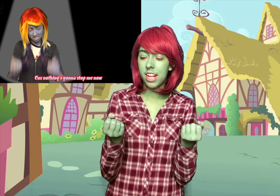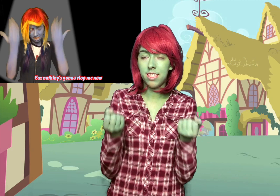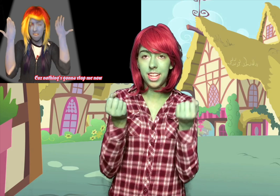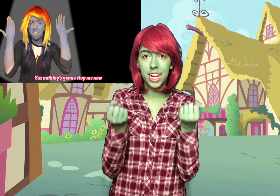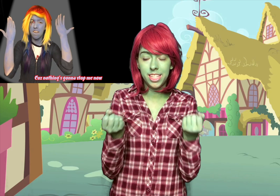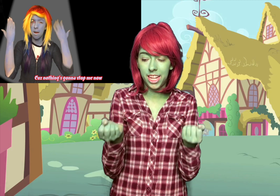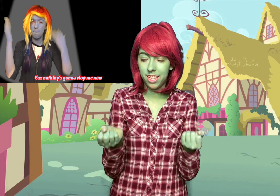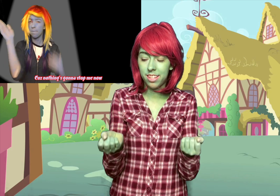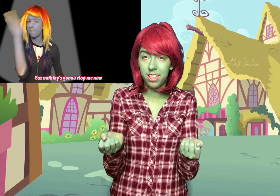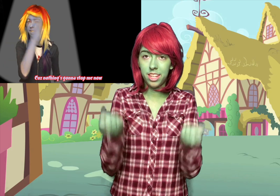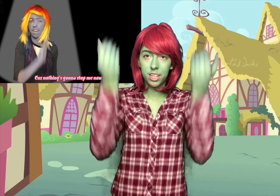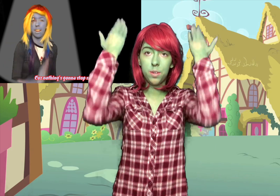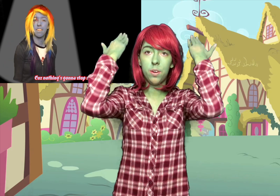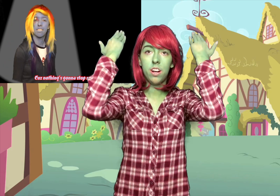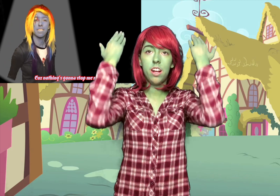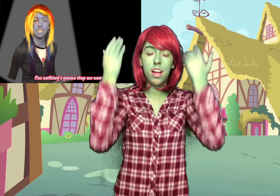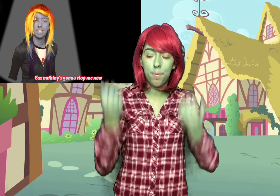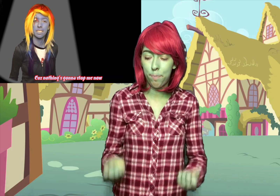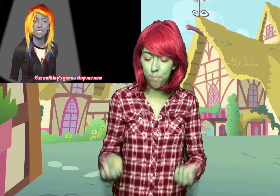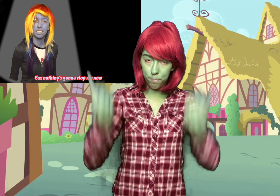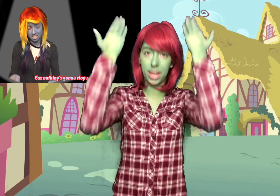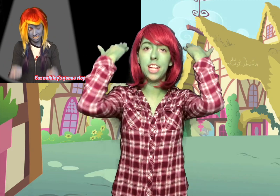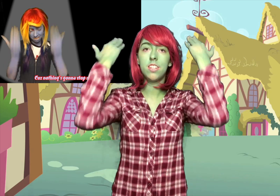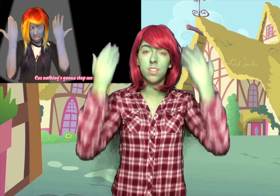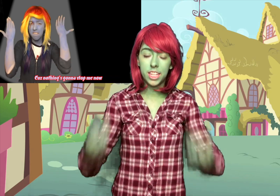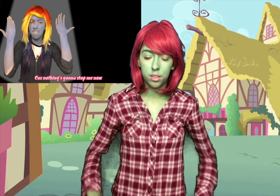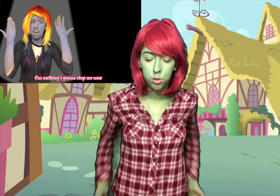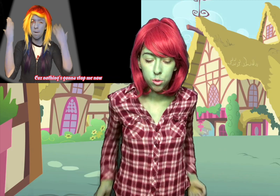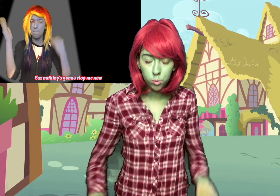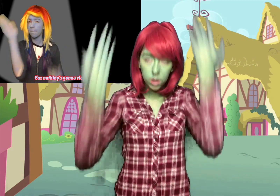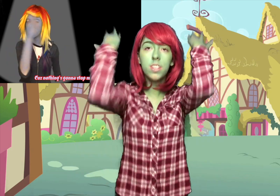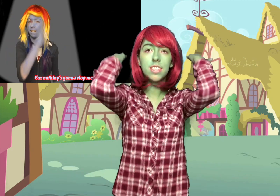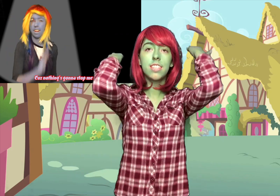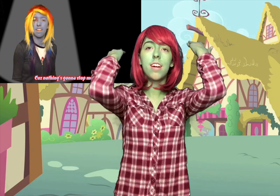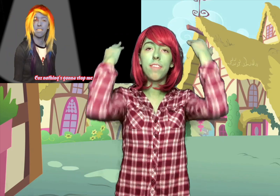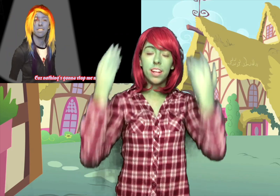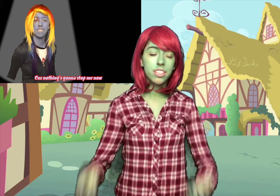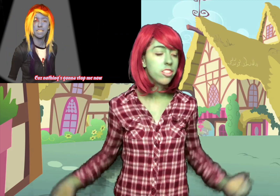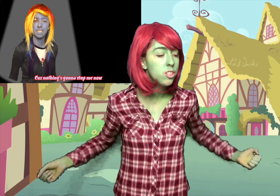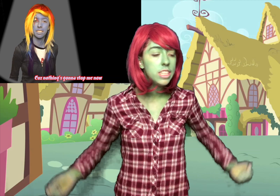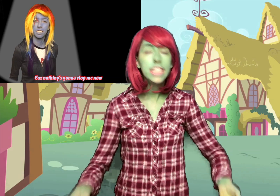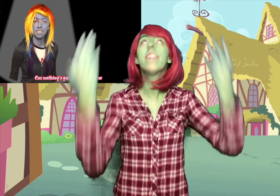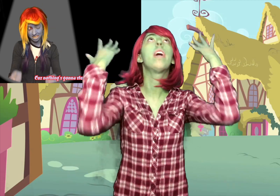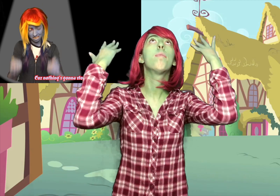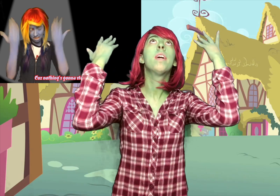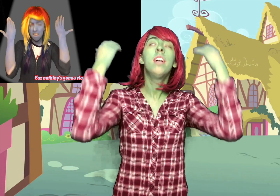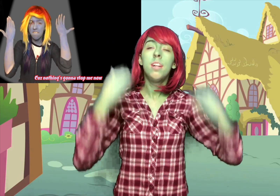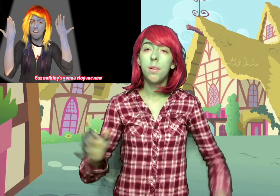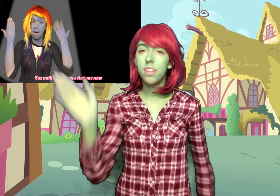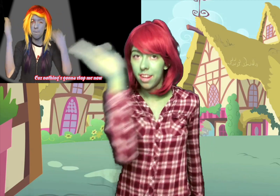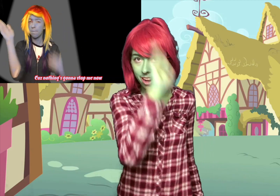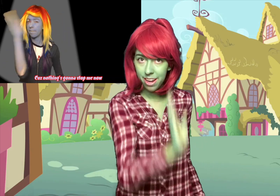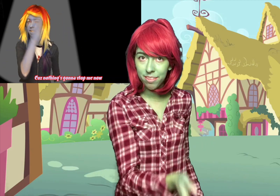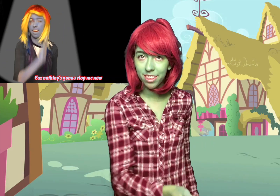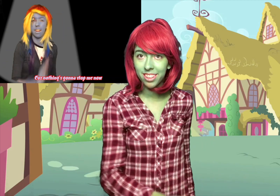as like s hands and then they go up behind you like you're throwing stuff out you're just- you give up and then that NEVER